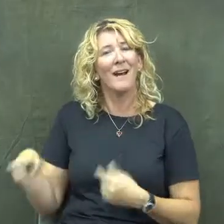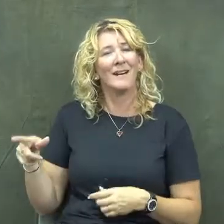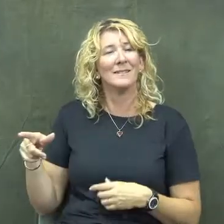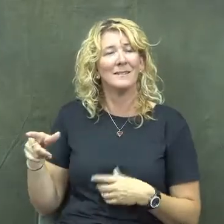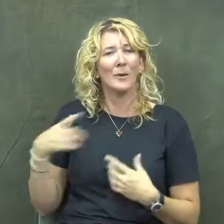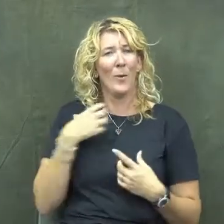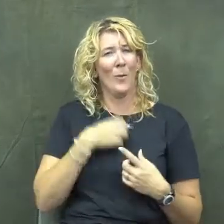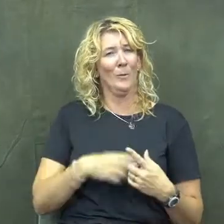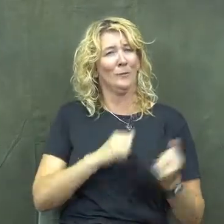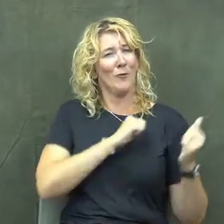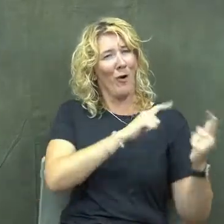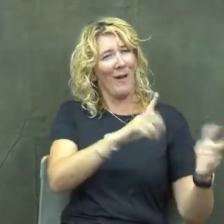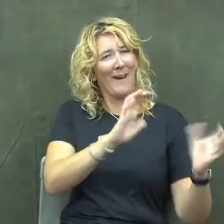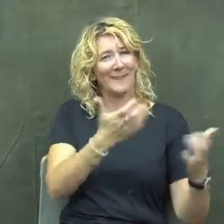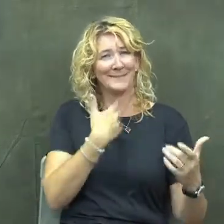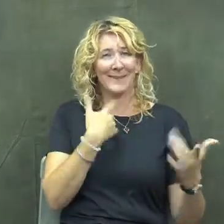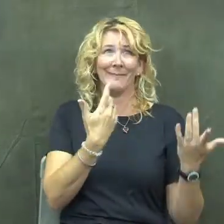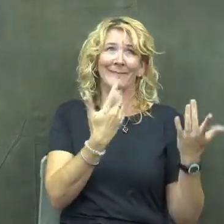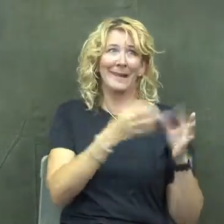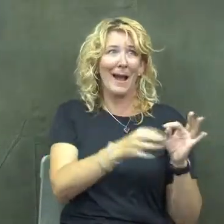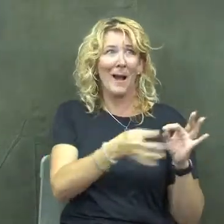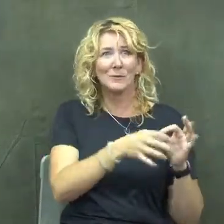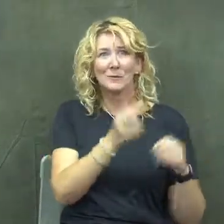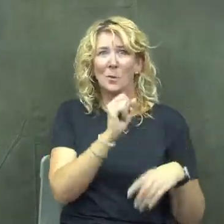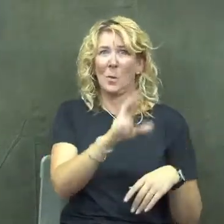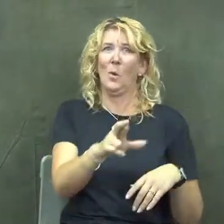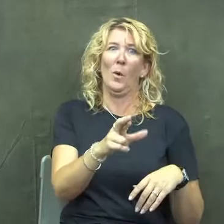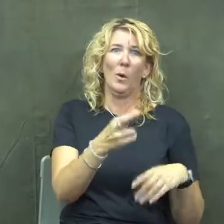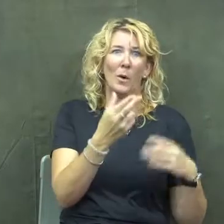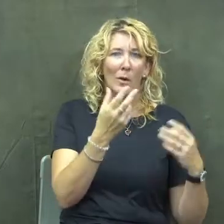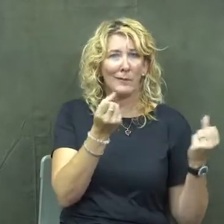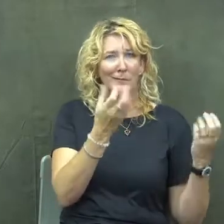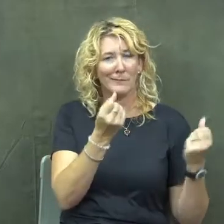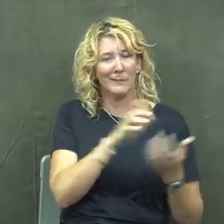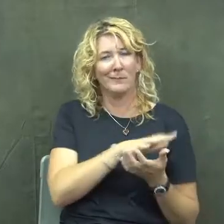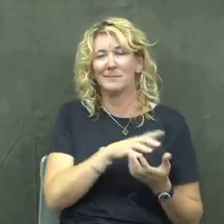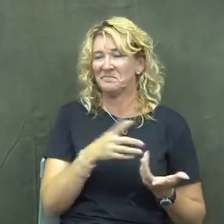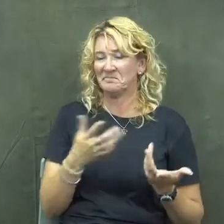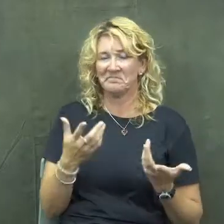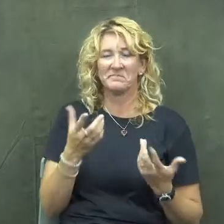I could look at the captions for something that I missed. And I remember thinking I wish I had all of my classes